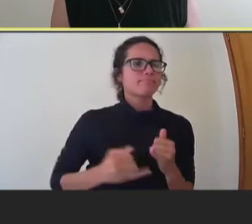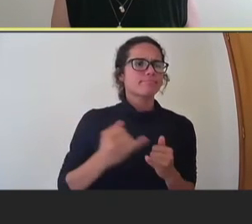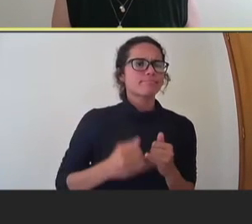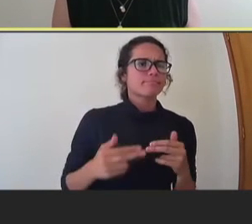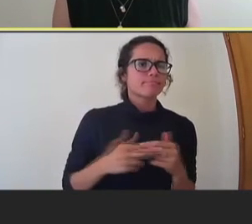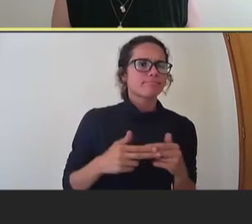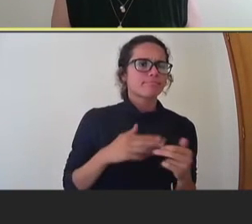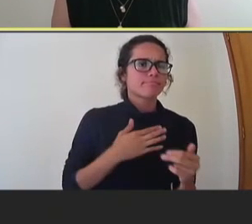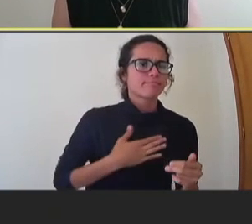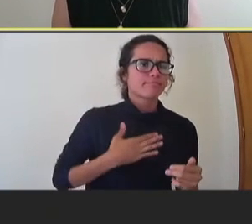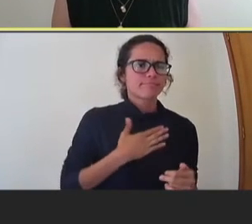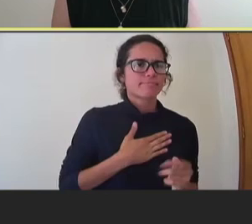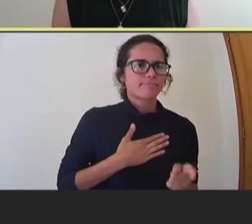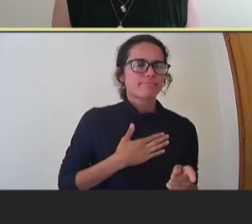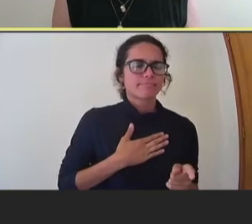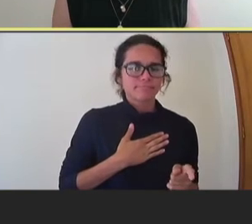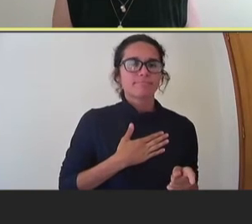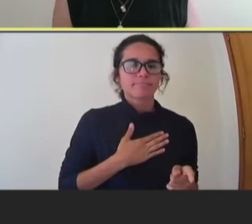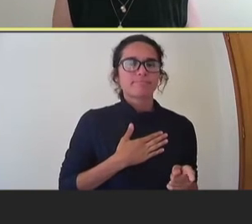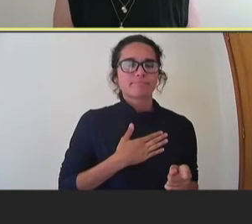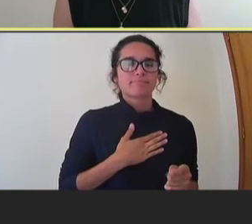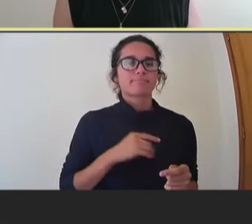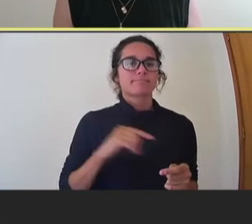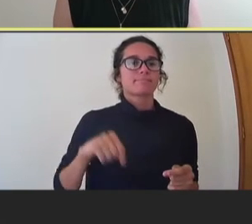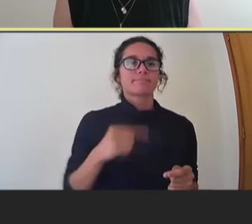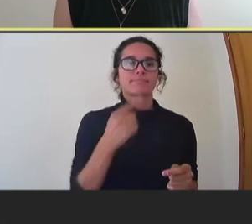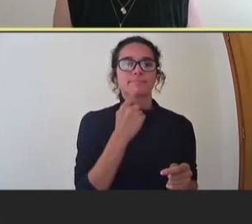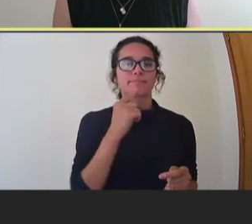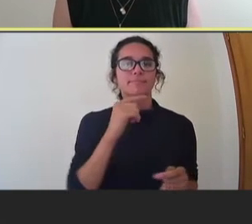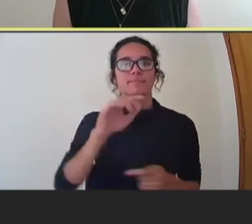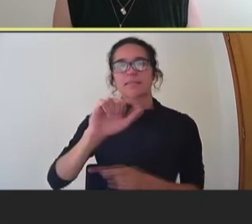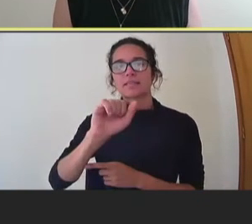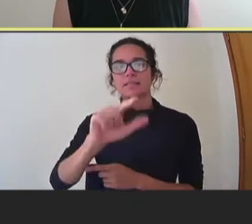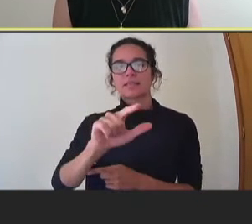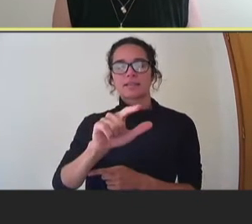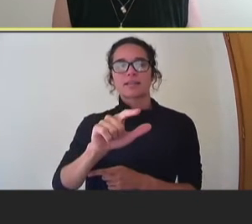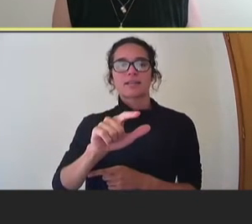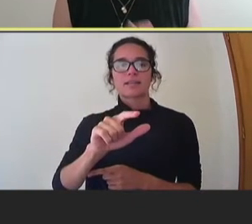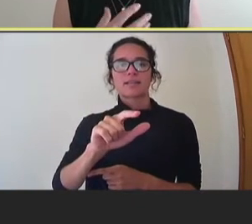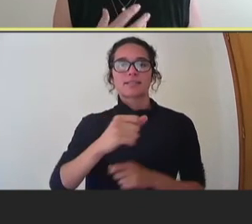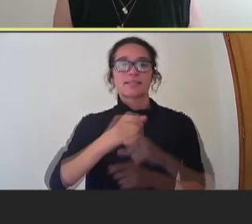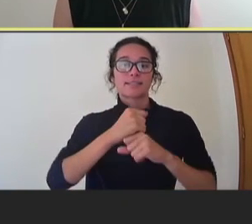So, this is -- it says, "CSL Seqirus, a proud champion." This was our press